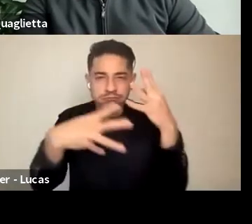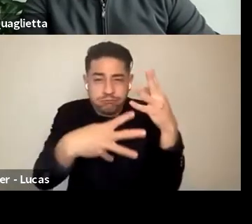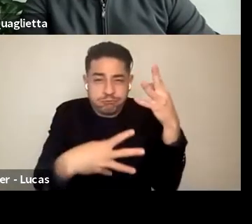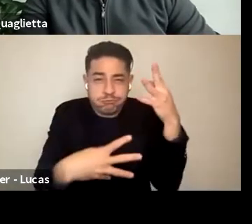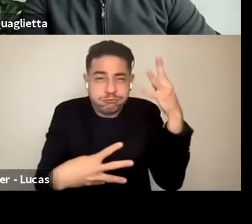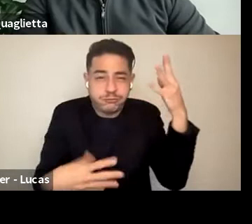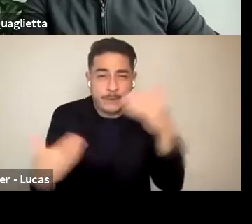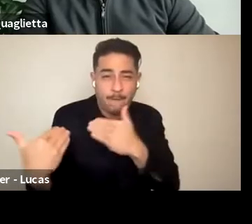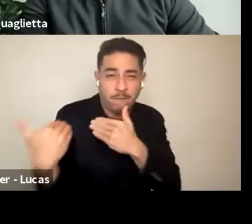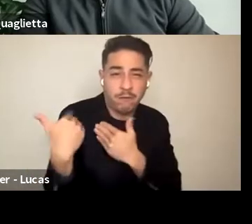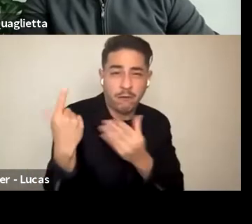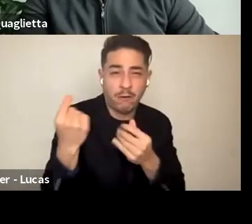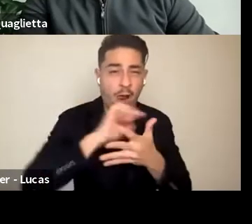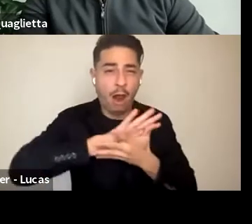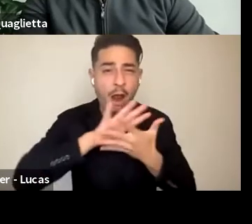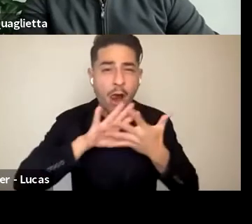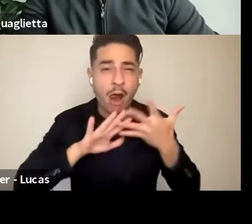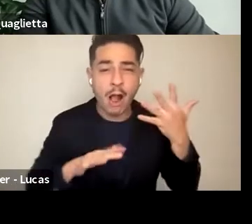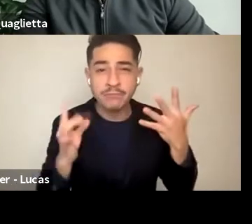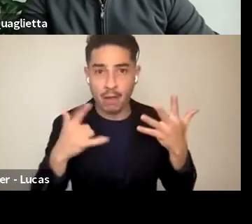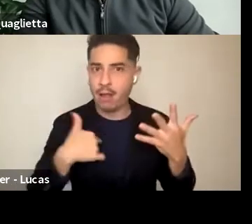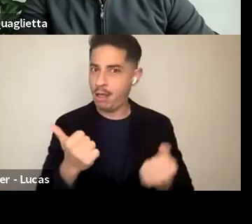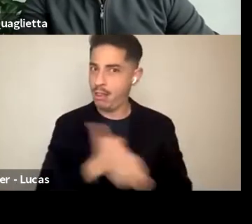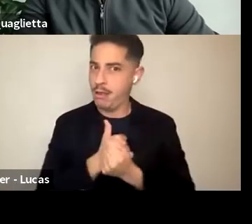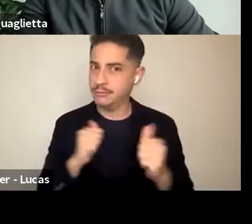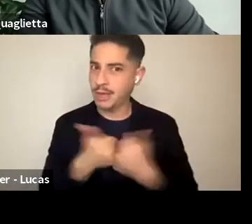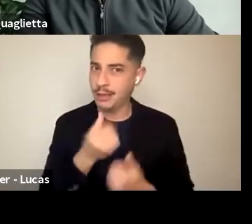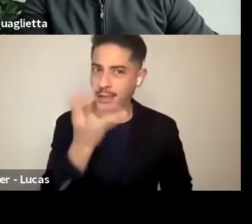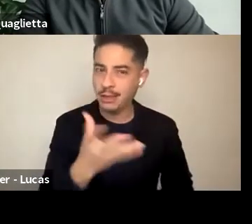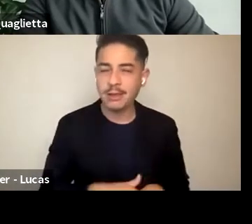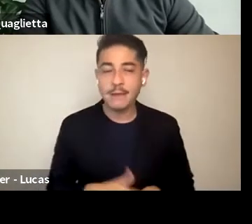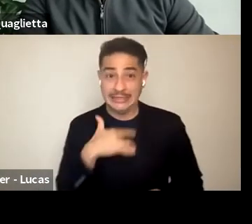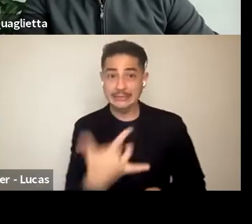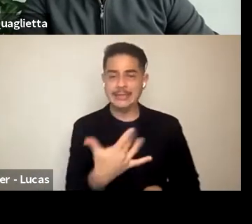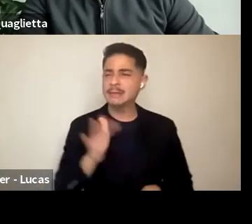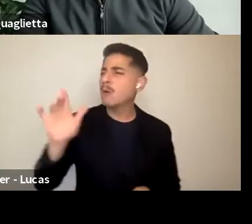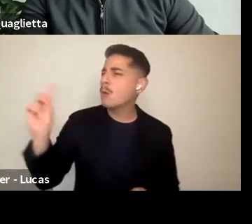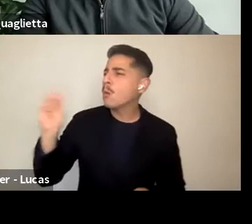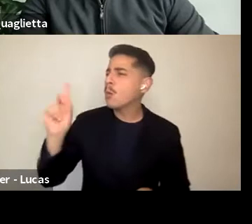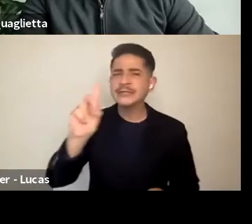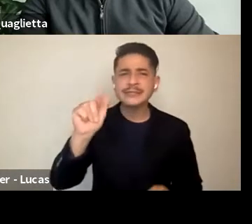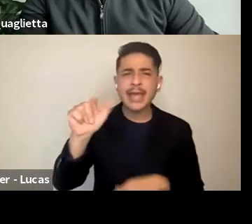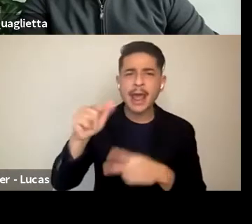So I think the first thing I always ask for is data and business goals. So what are you trying to do?